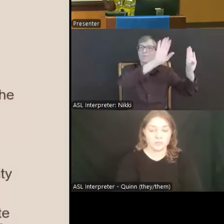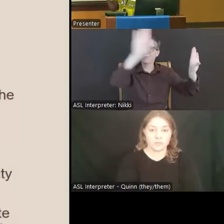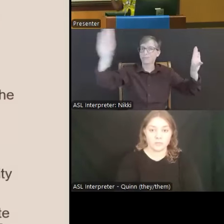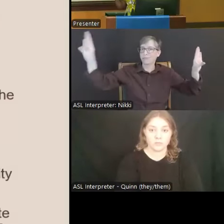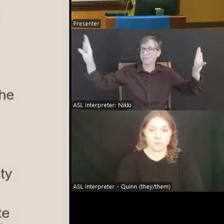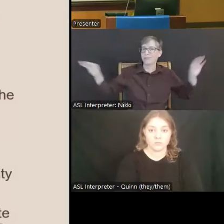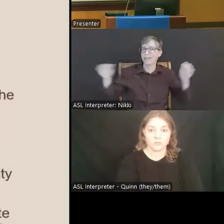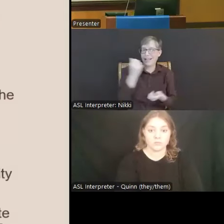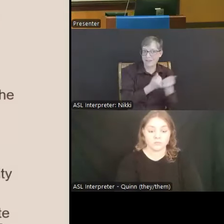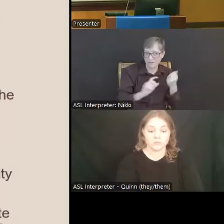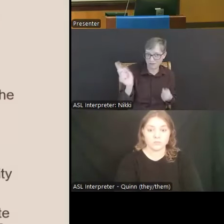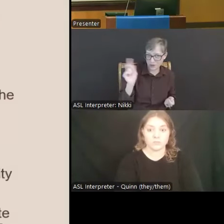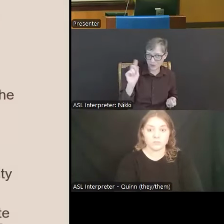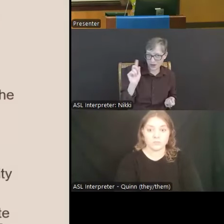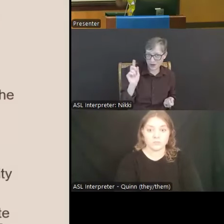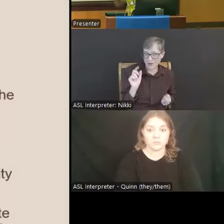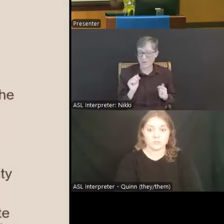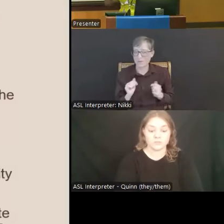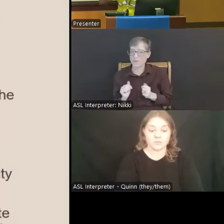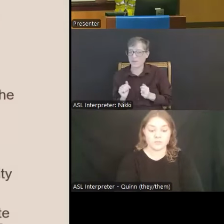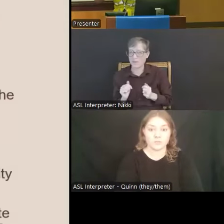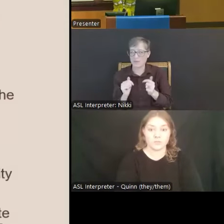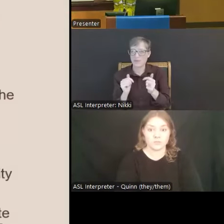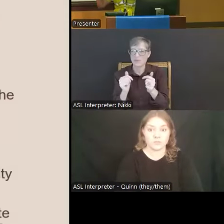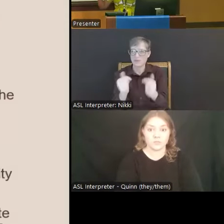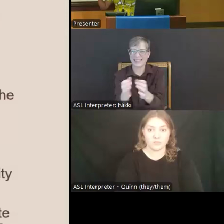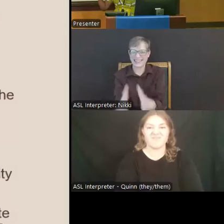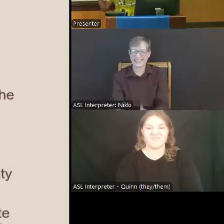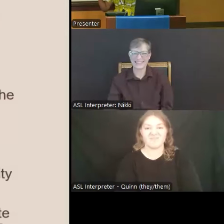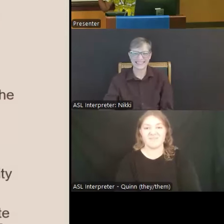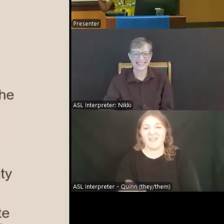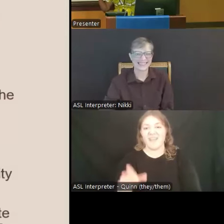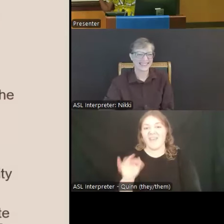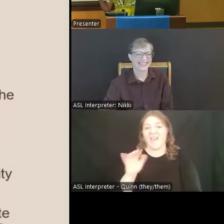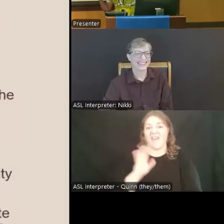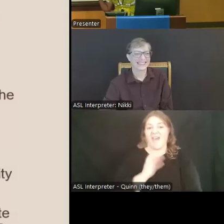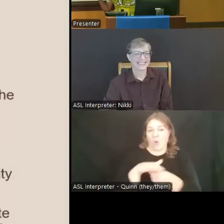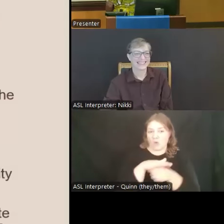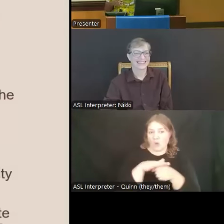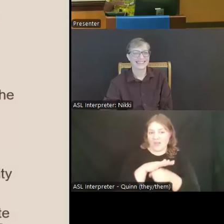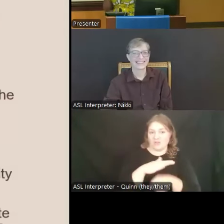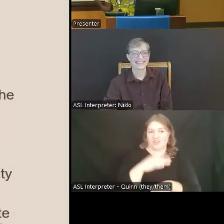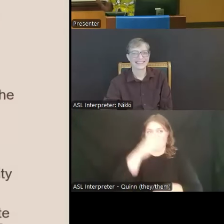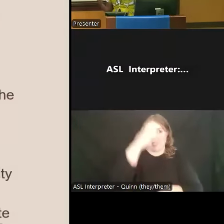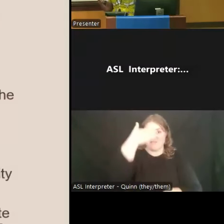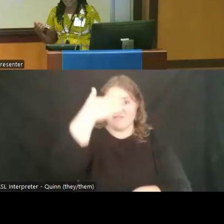our location in the front typically um the screens display families that look like all families that